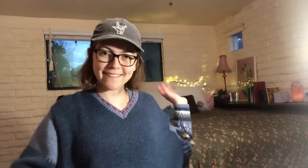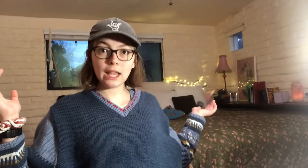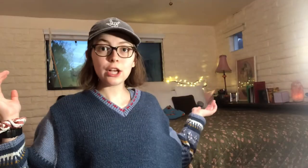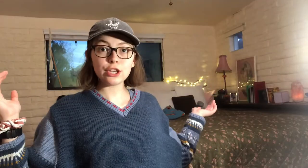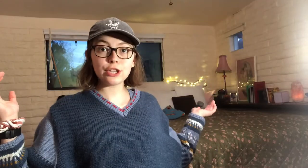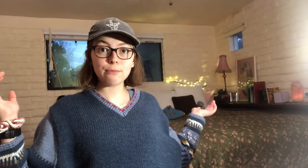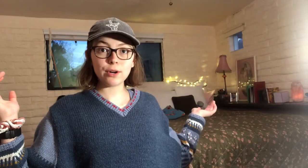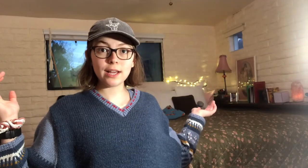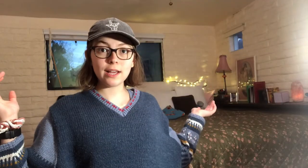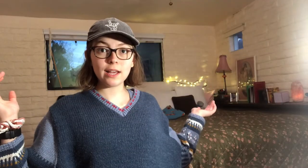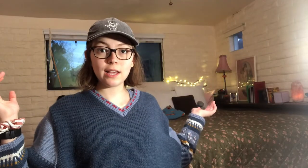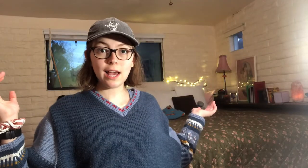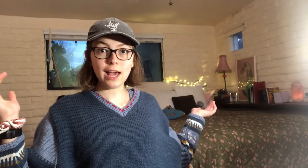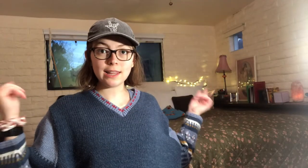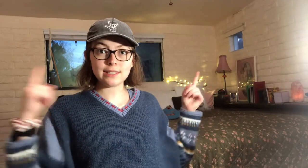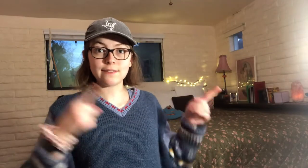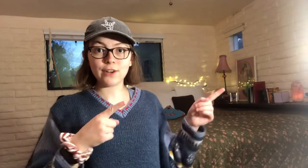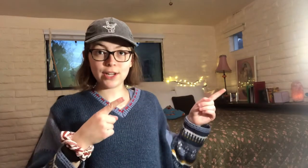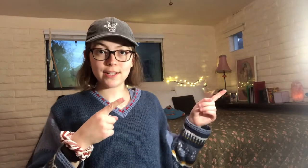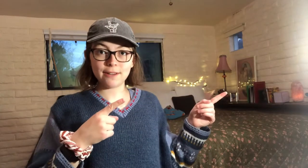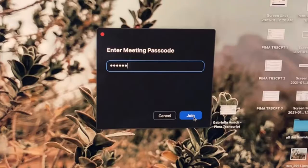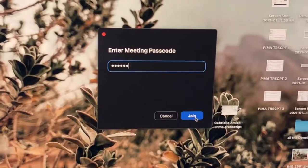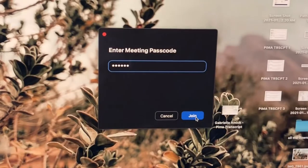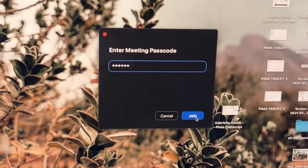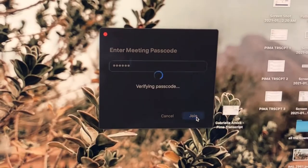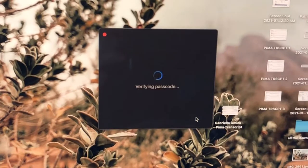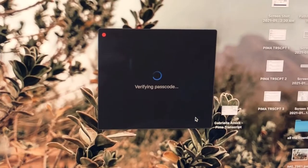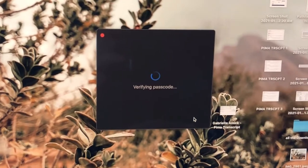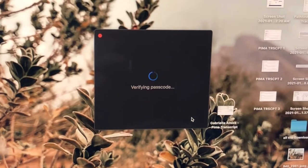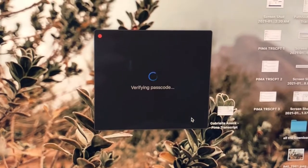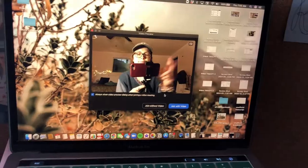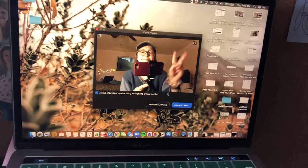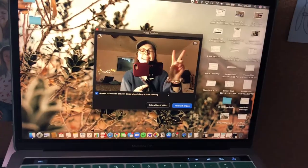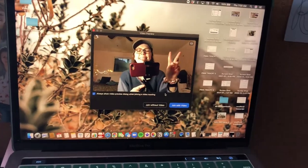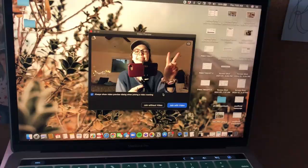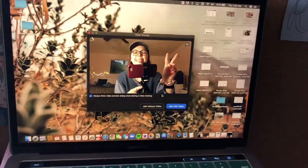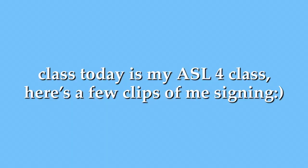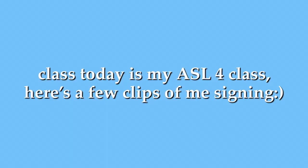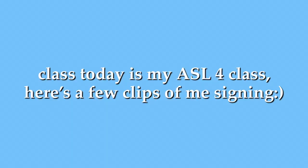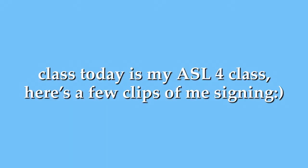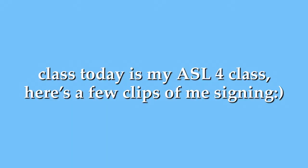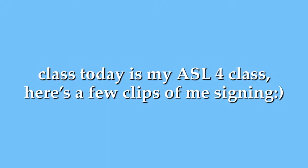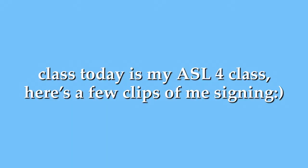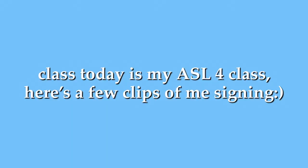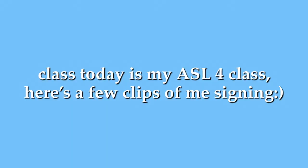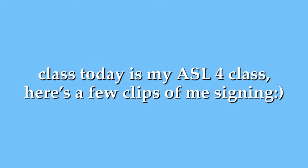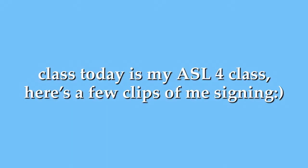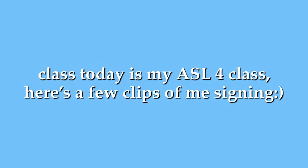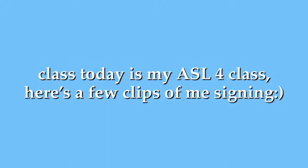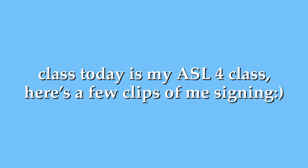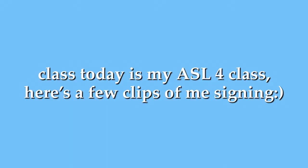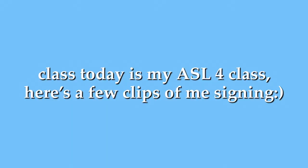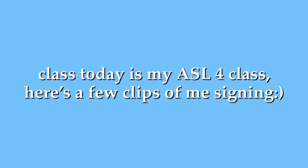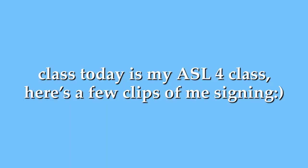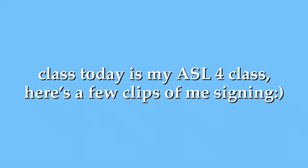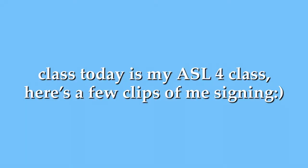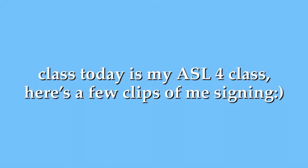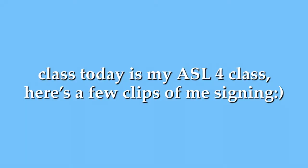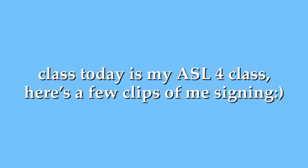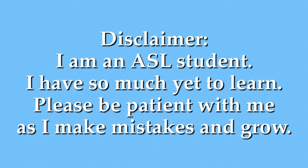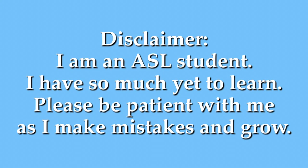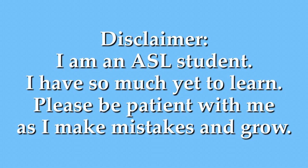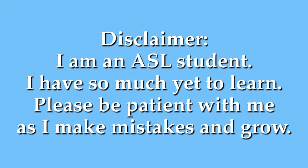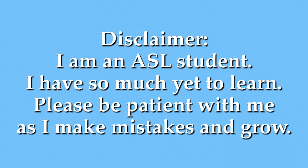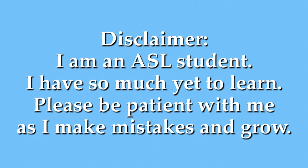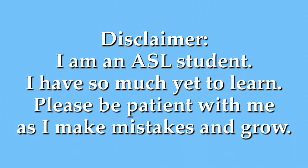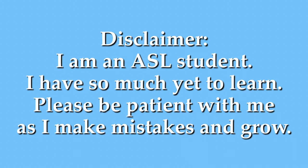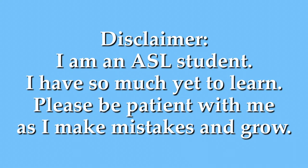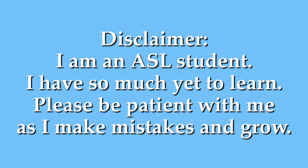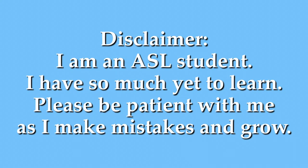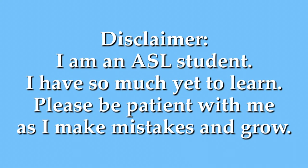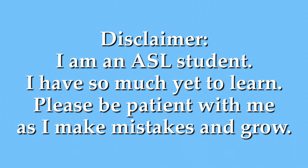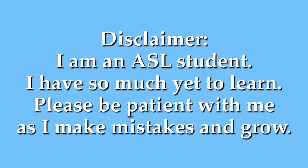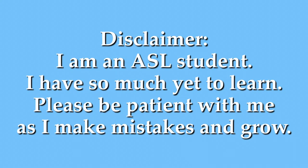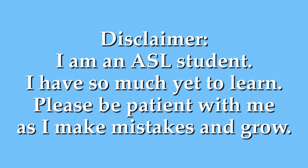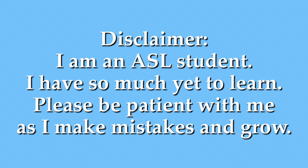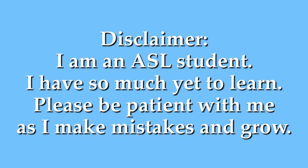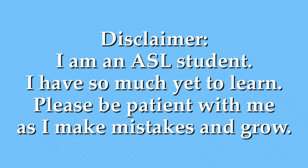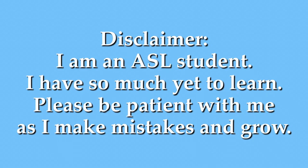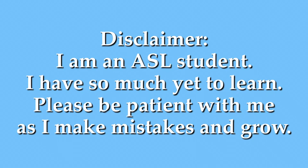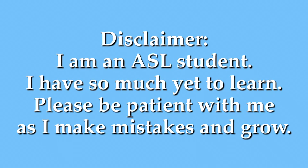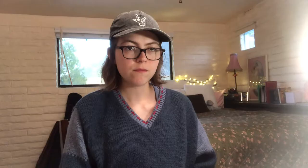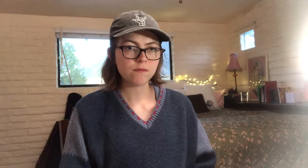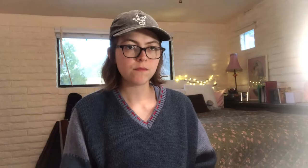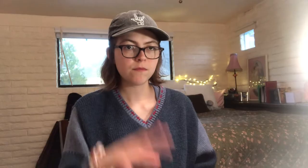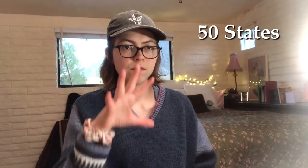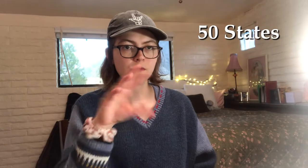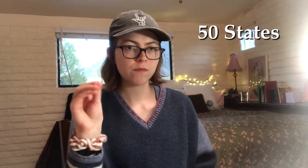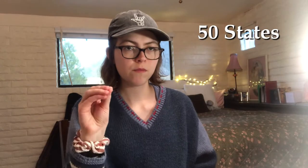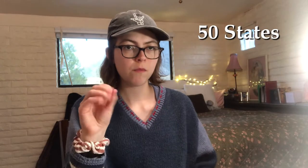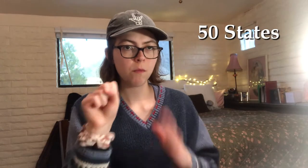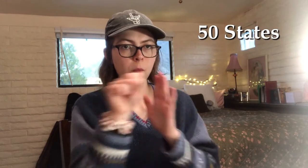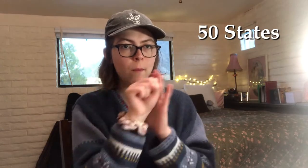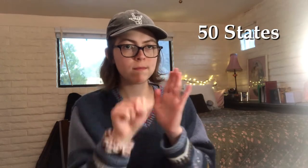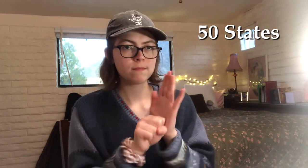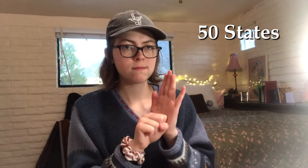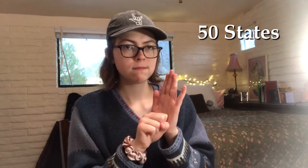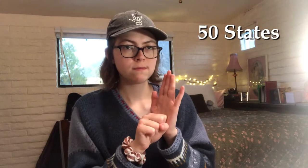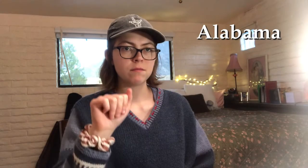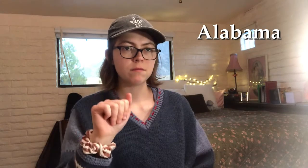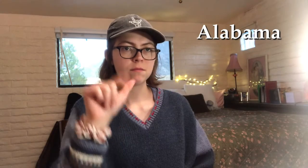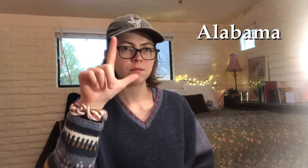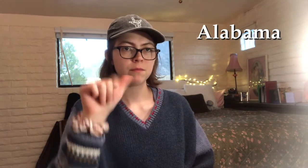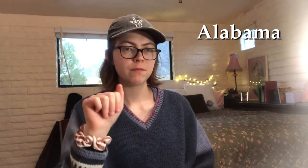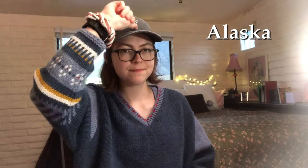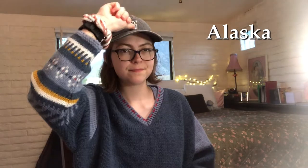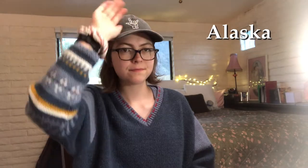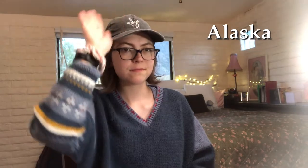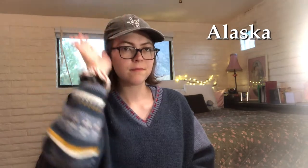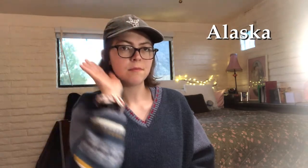Anyway good morning and let's have a great day!